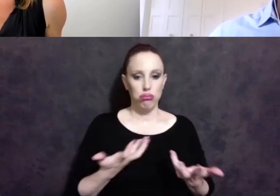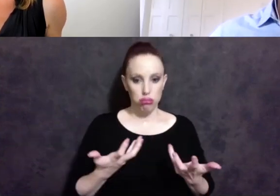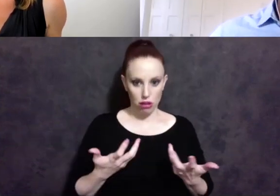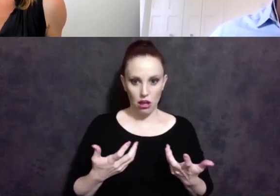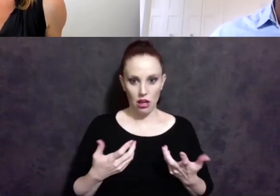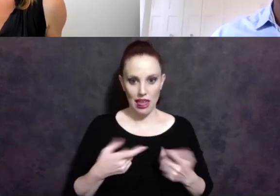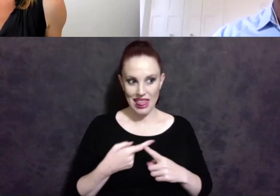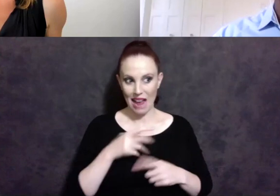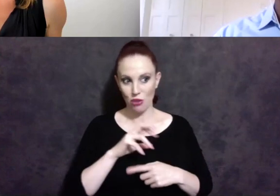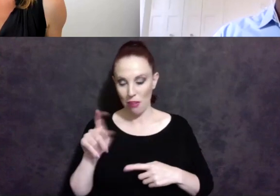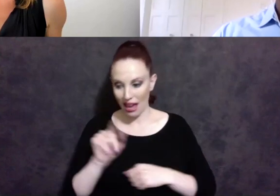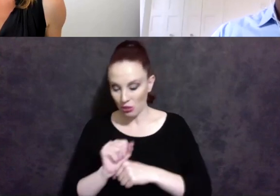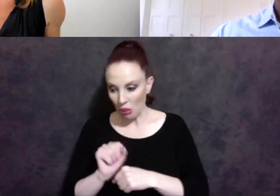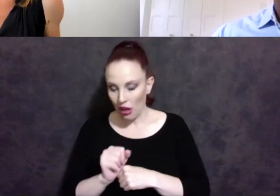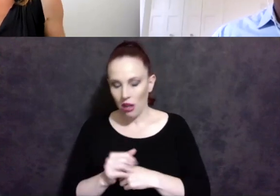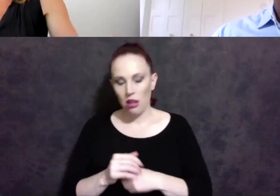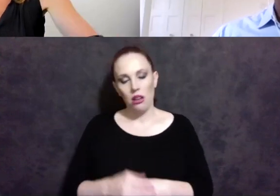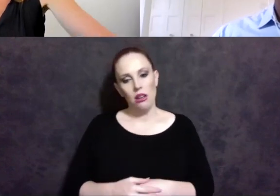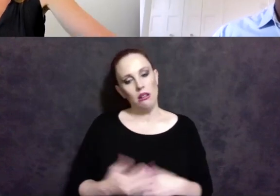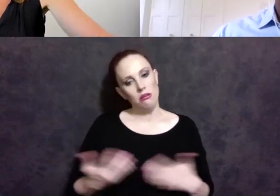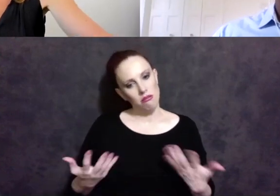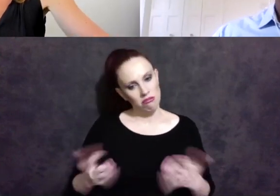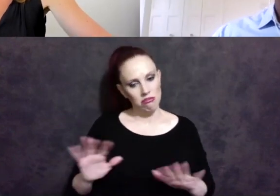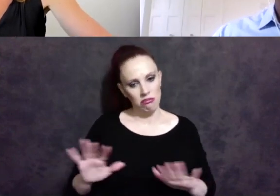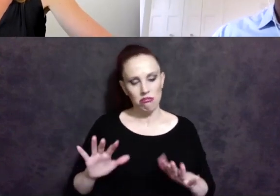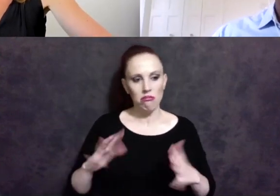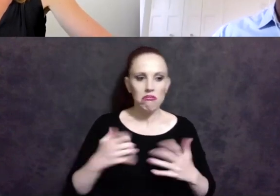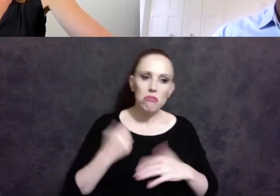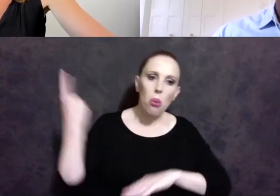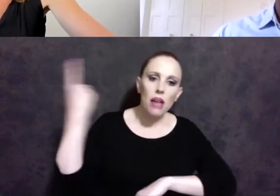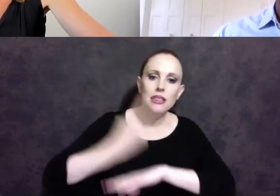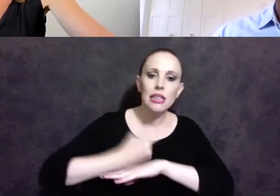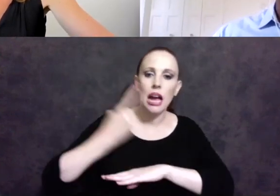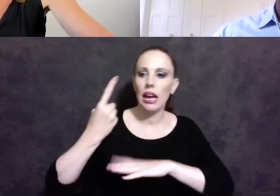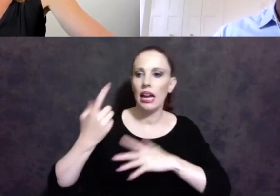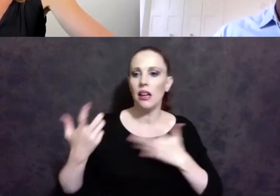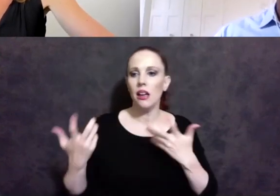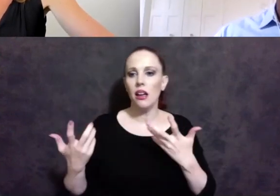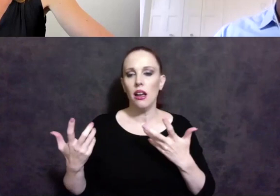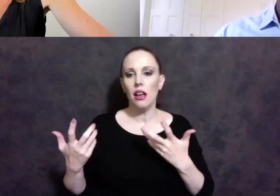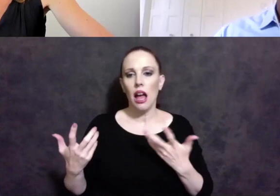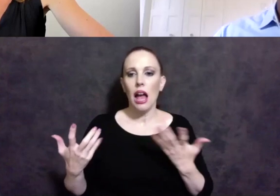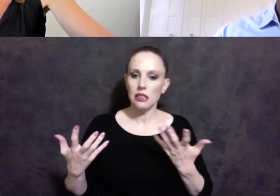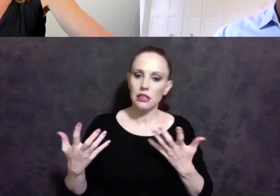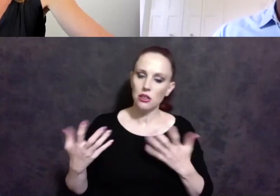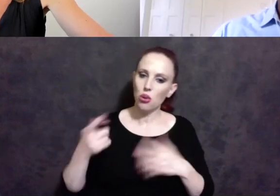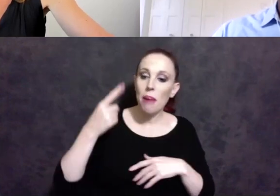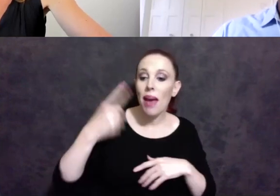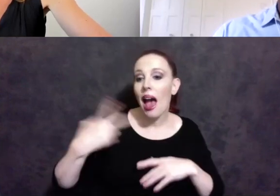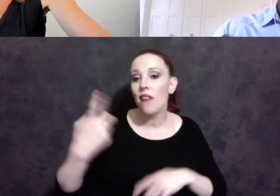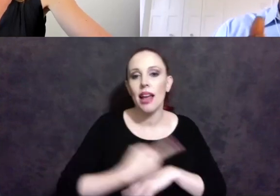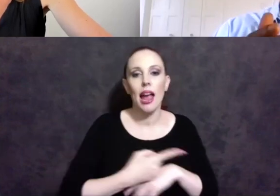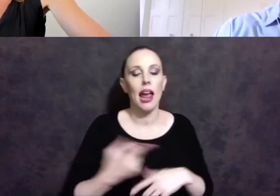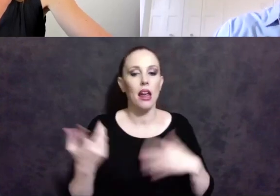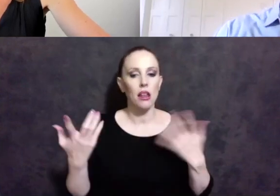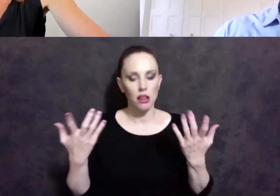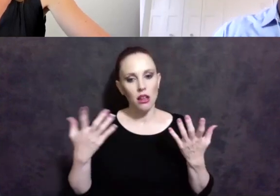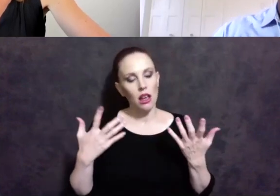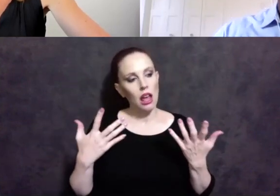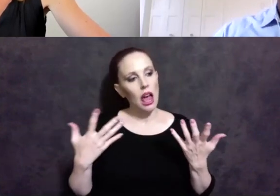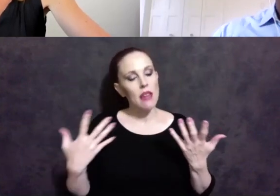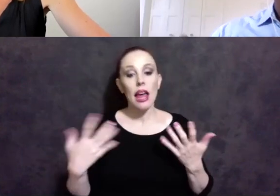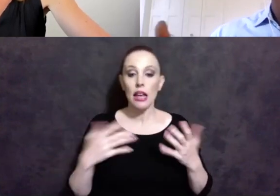back to work. Carve it out as a day or being half a day. After you have your carve out,